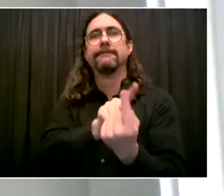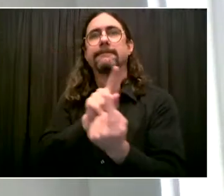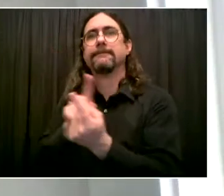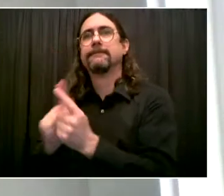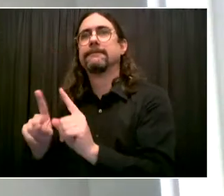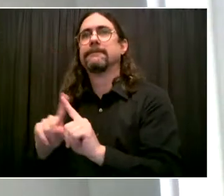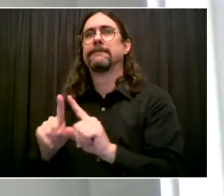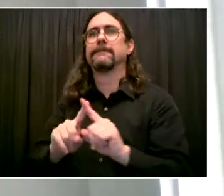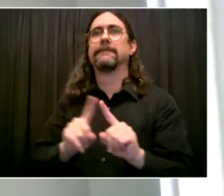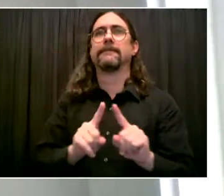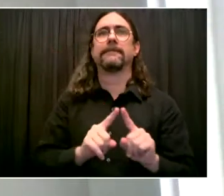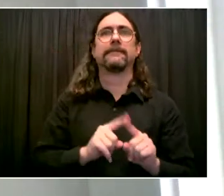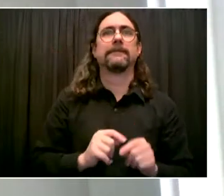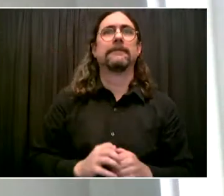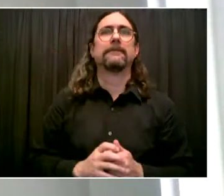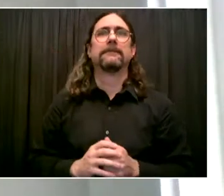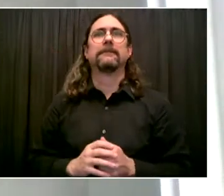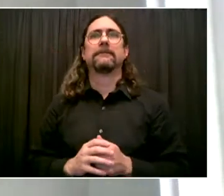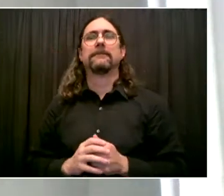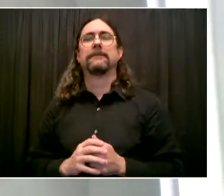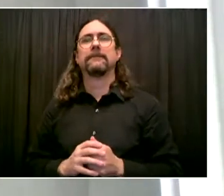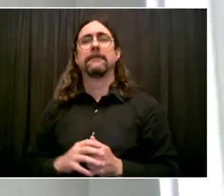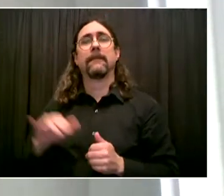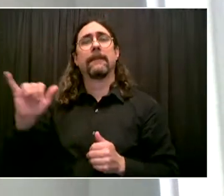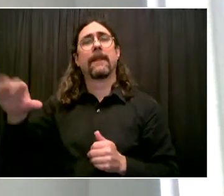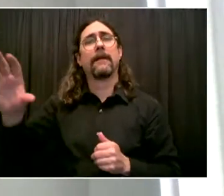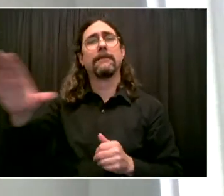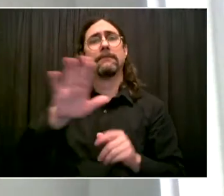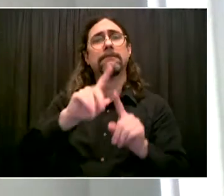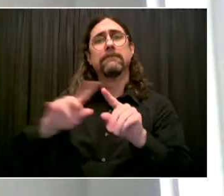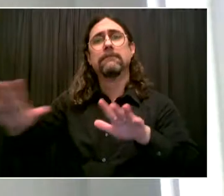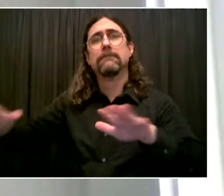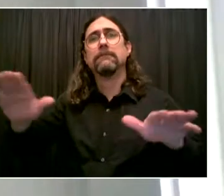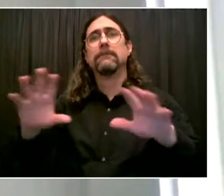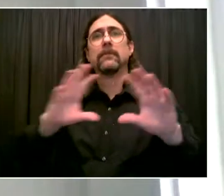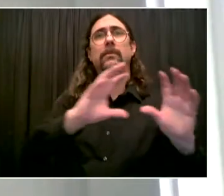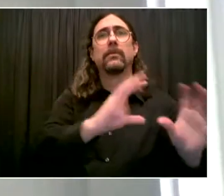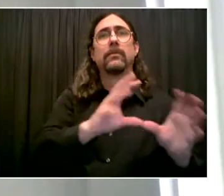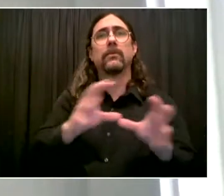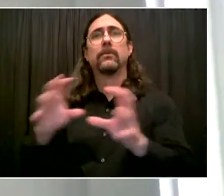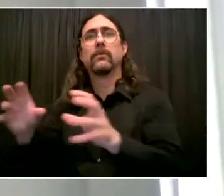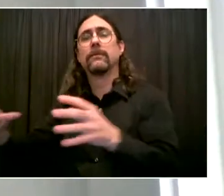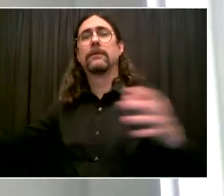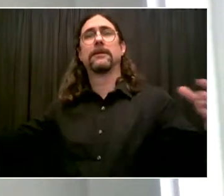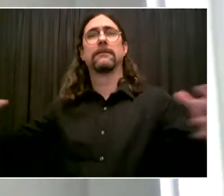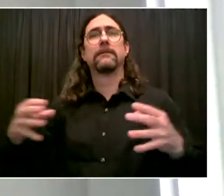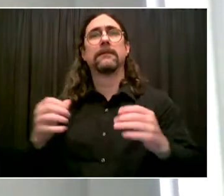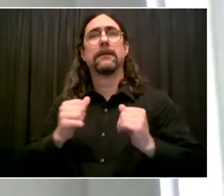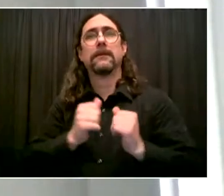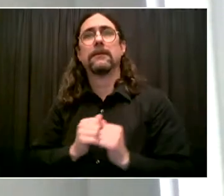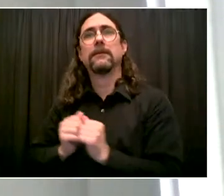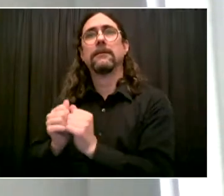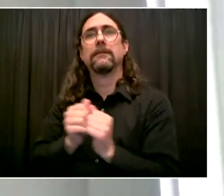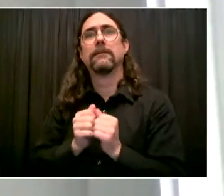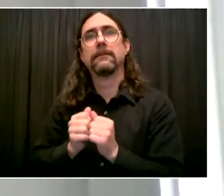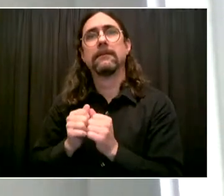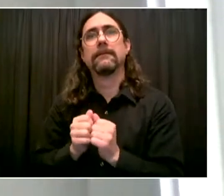SURVIVOR AND FOLLOW THEIR LEAD. IT IS THESE GROUPS THAT SHOULD DRIVE THE